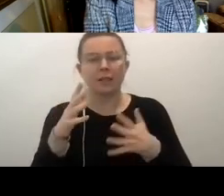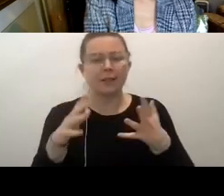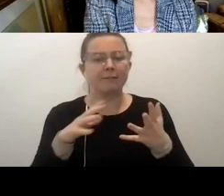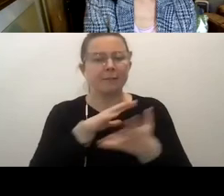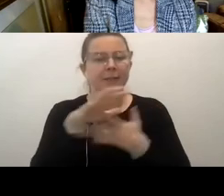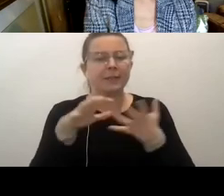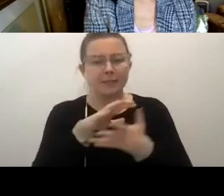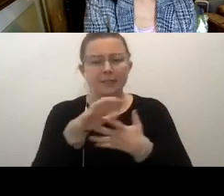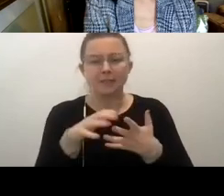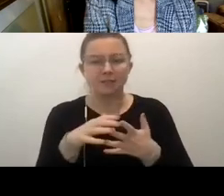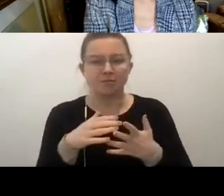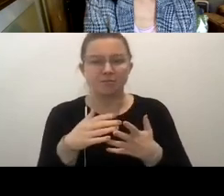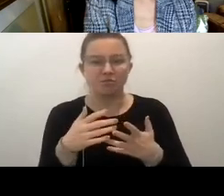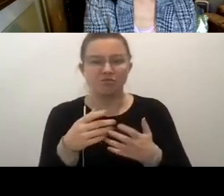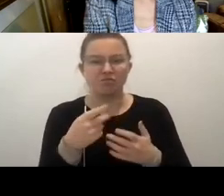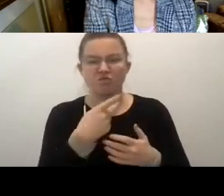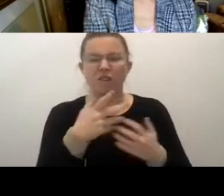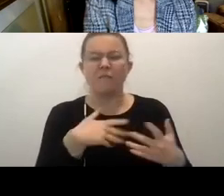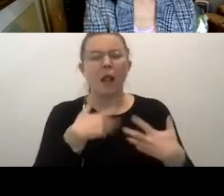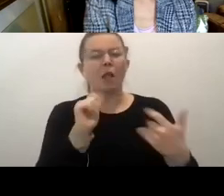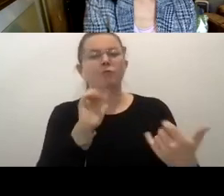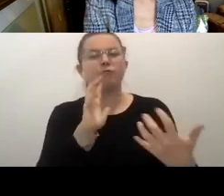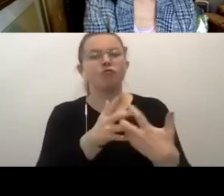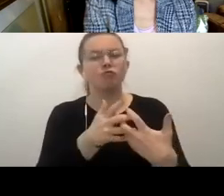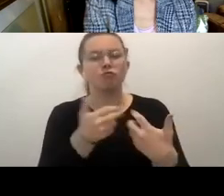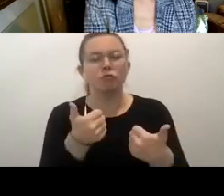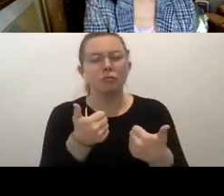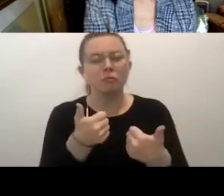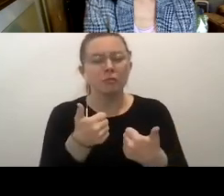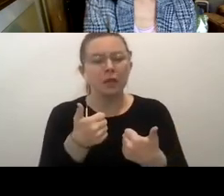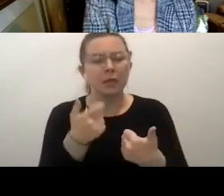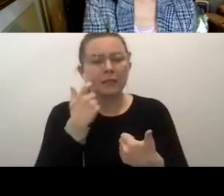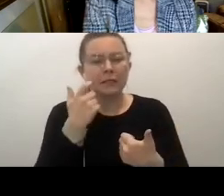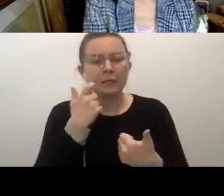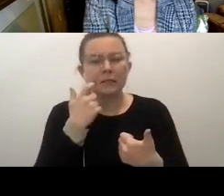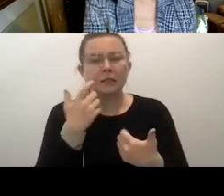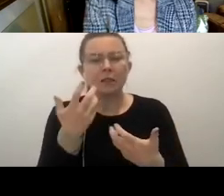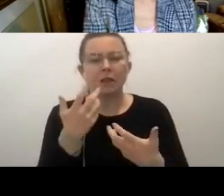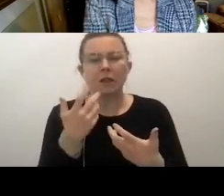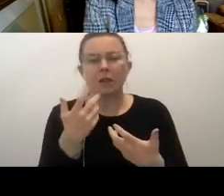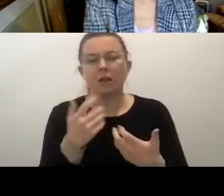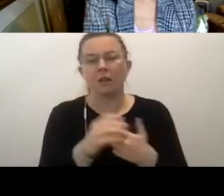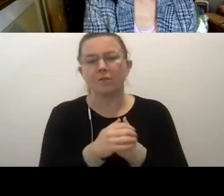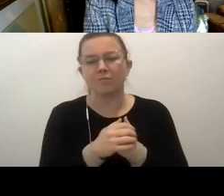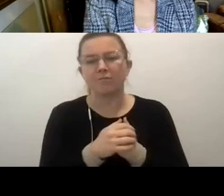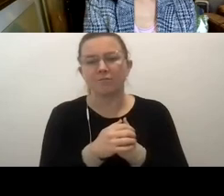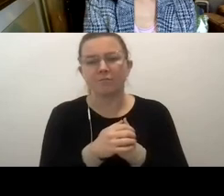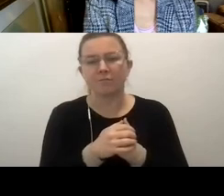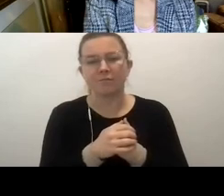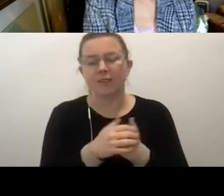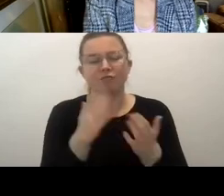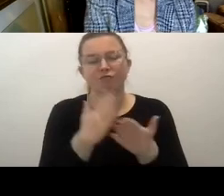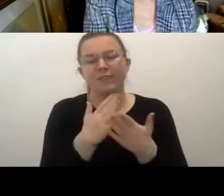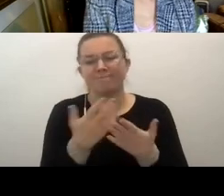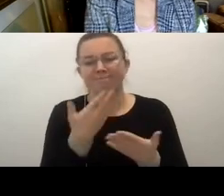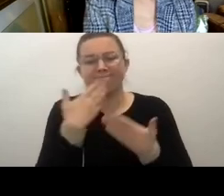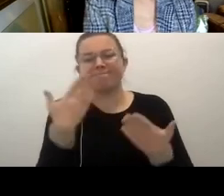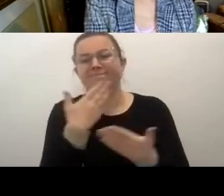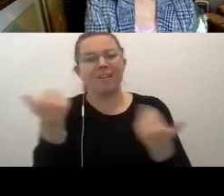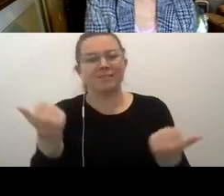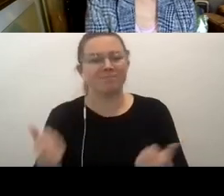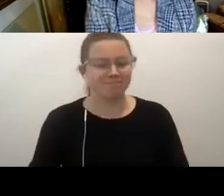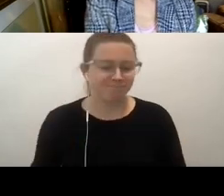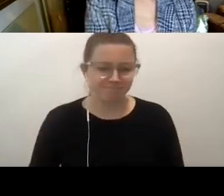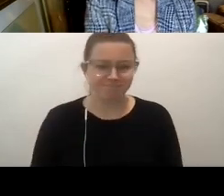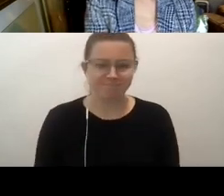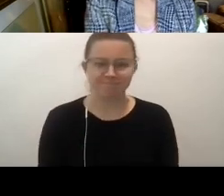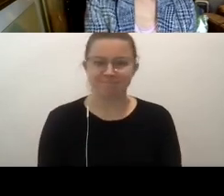just gel and connect and it's just it's such a delight.